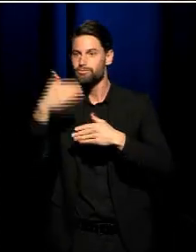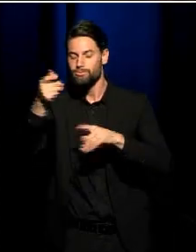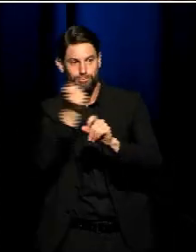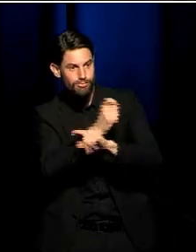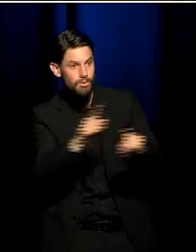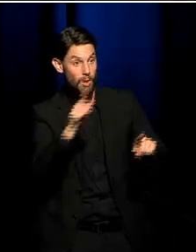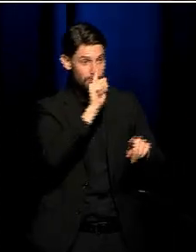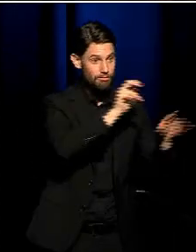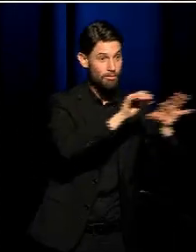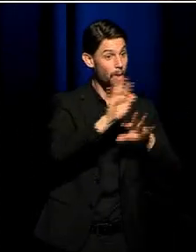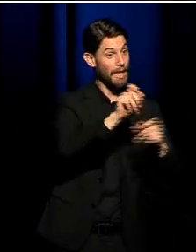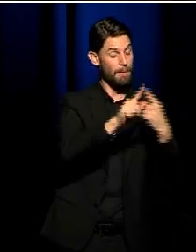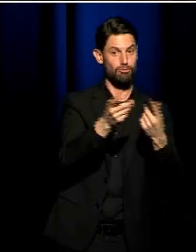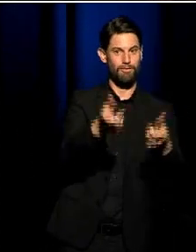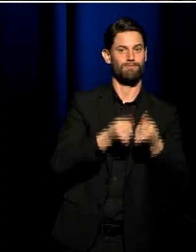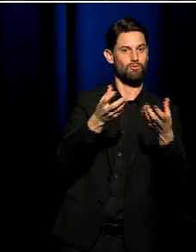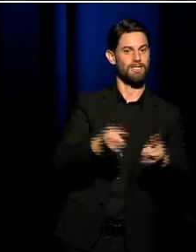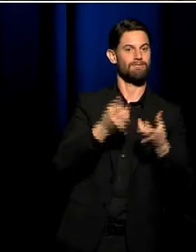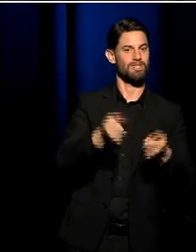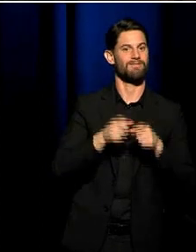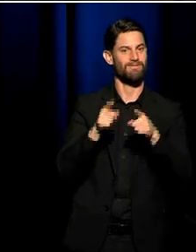out the Commission has compulsory powers which it can use to gather information